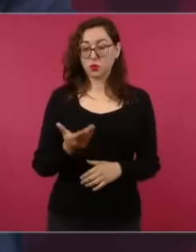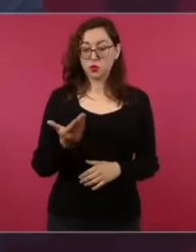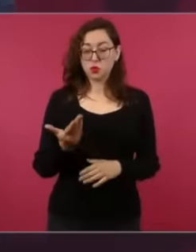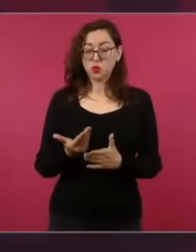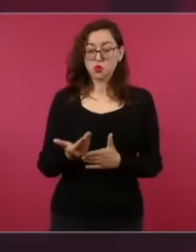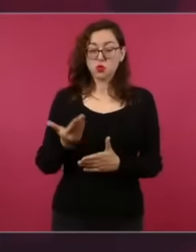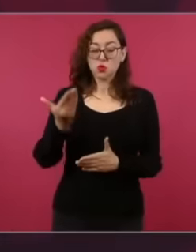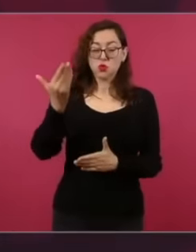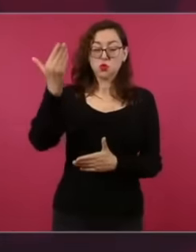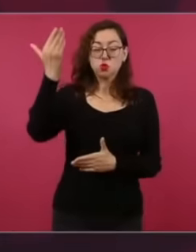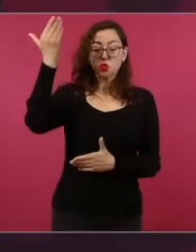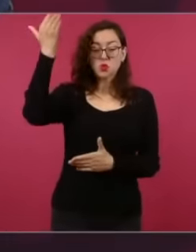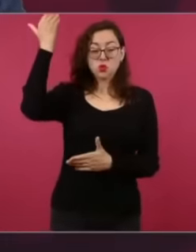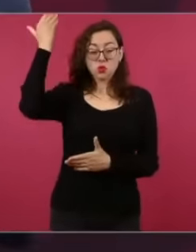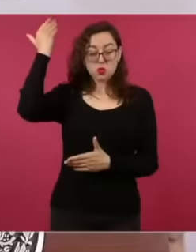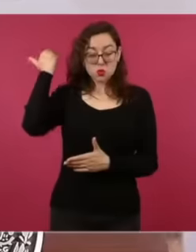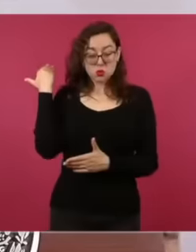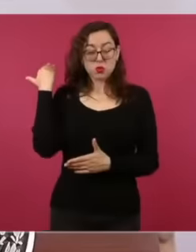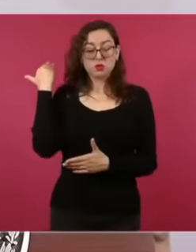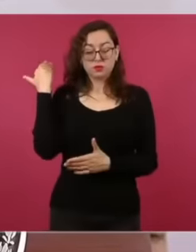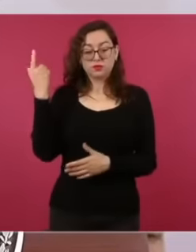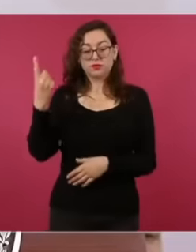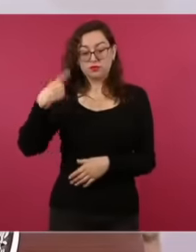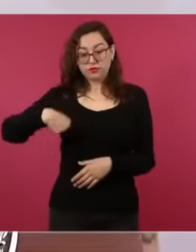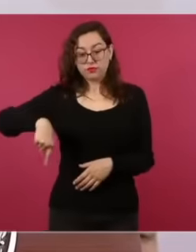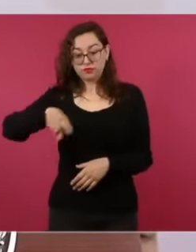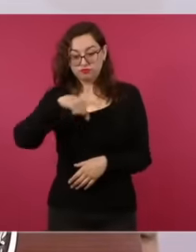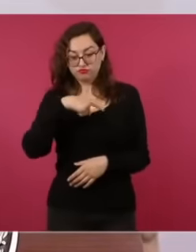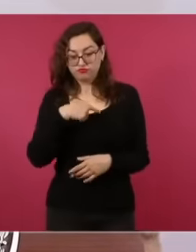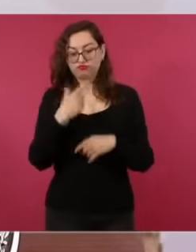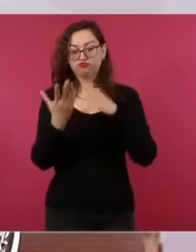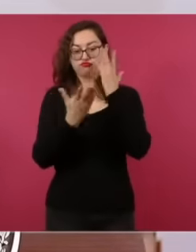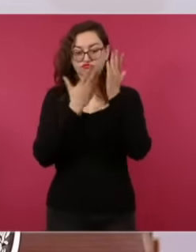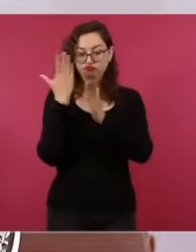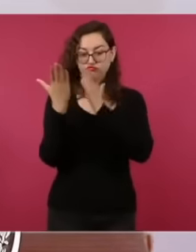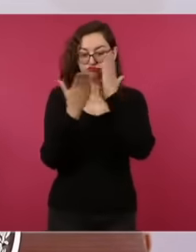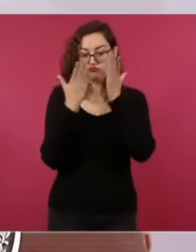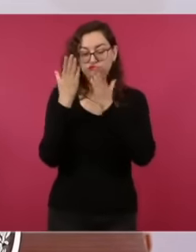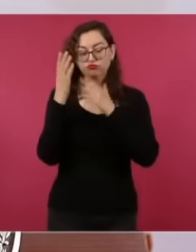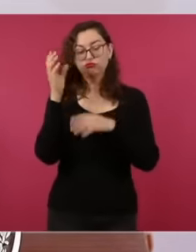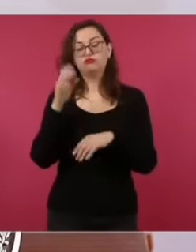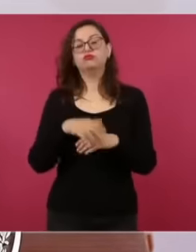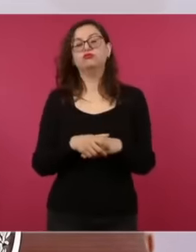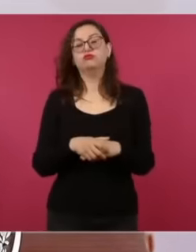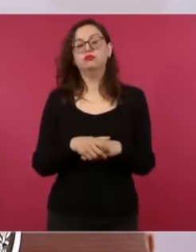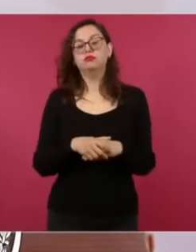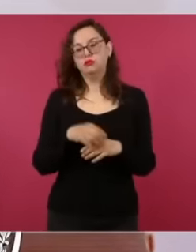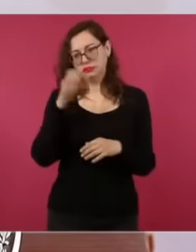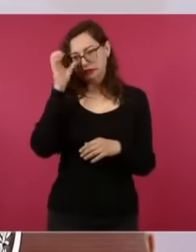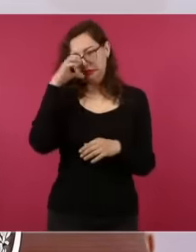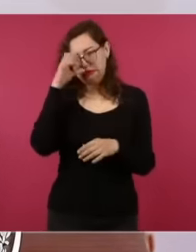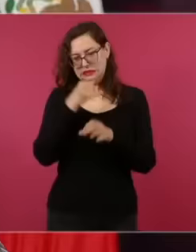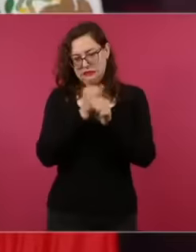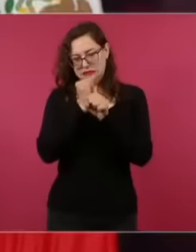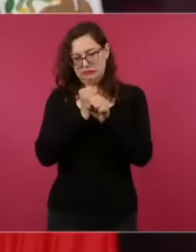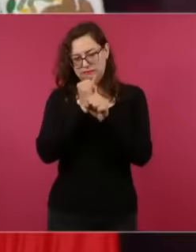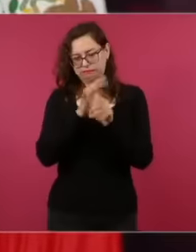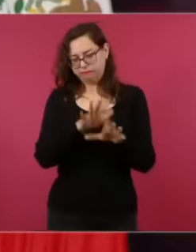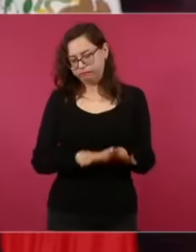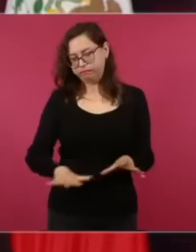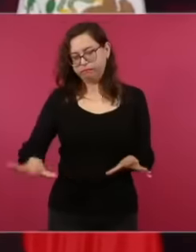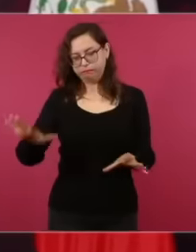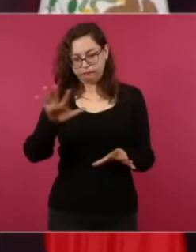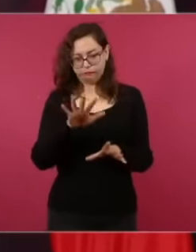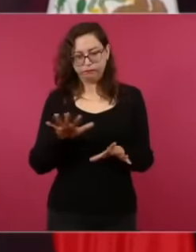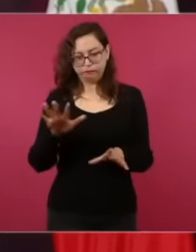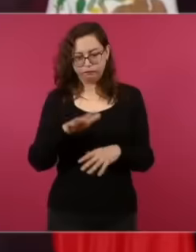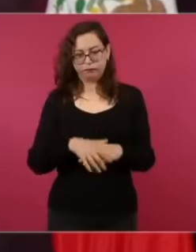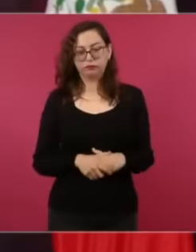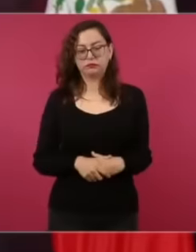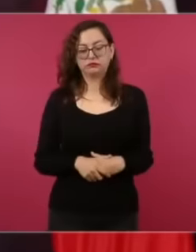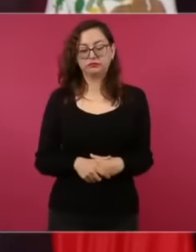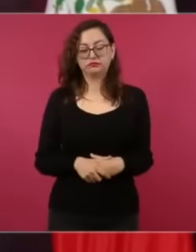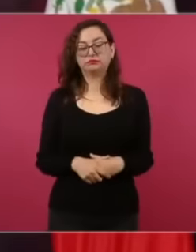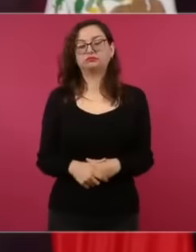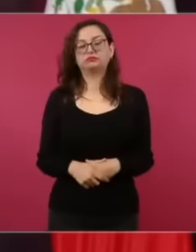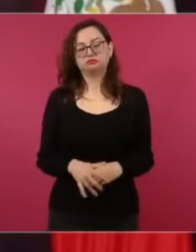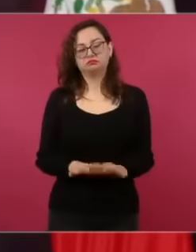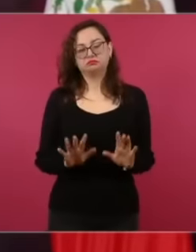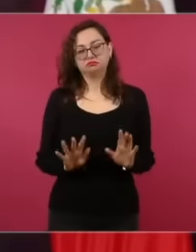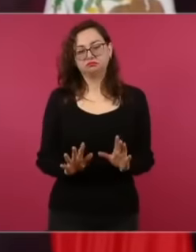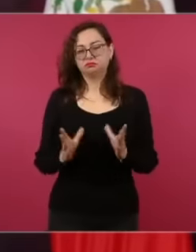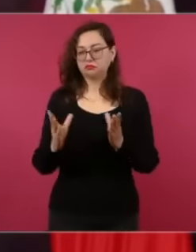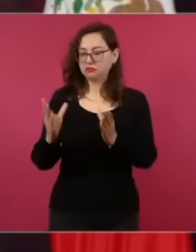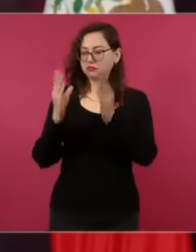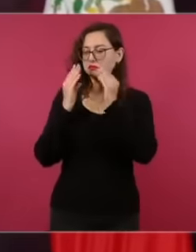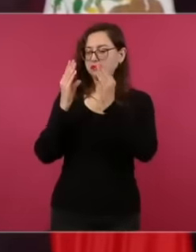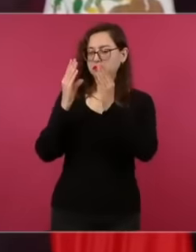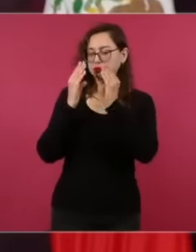who study social sciences were taught in school that the bourgeois and the proletarian existed